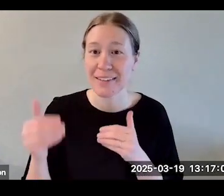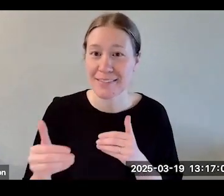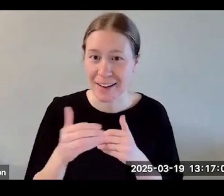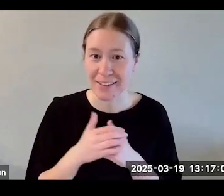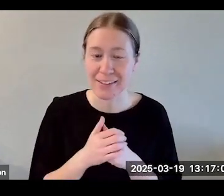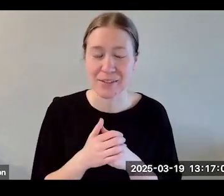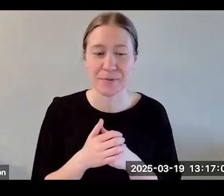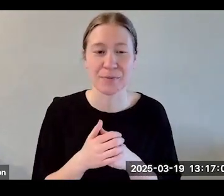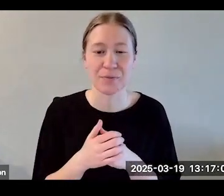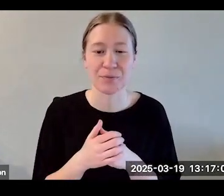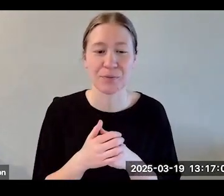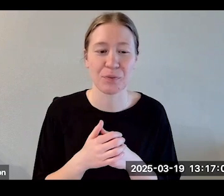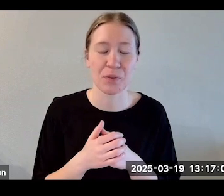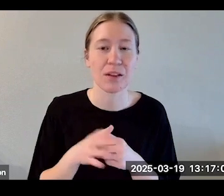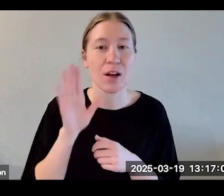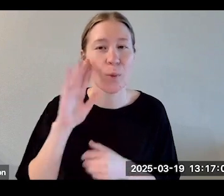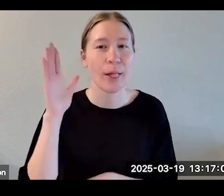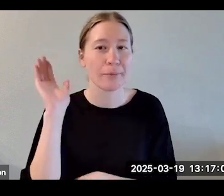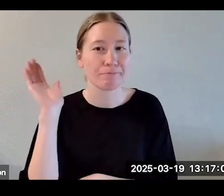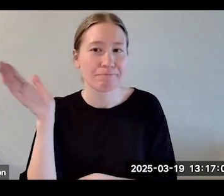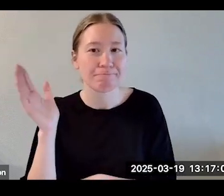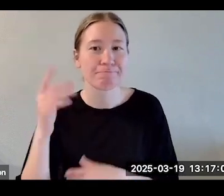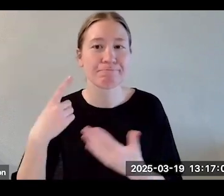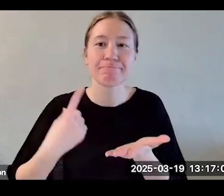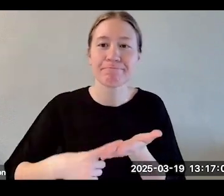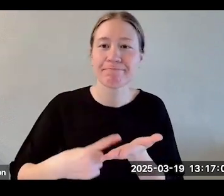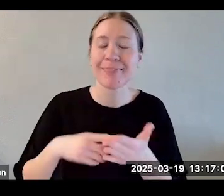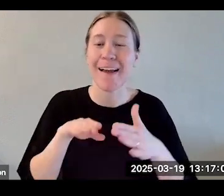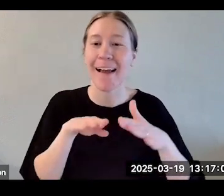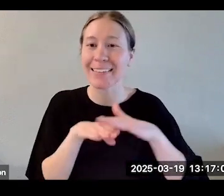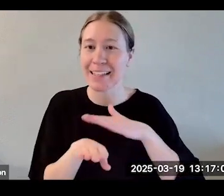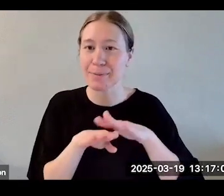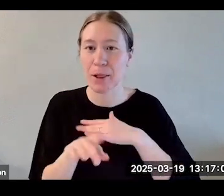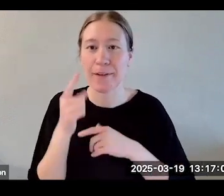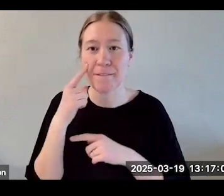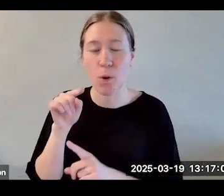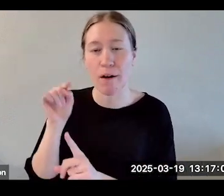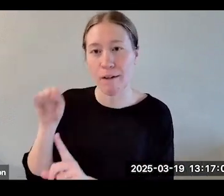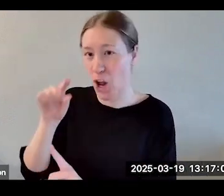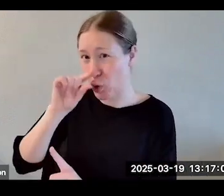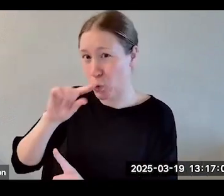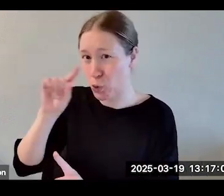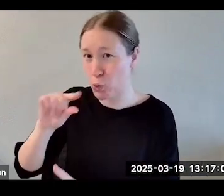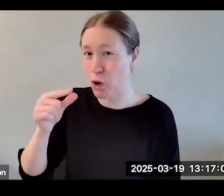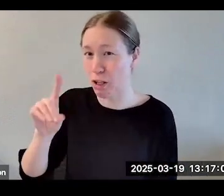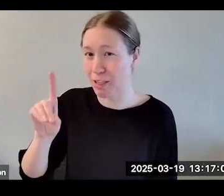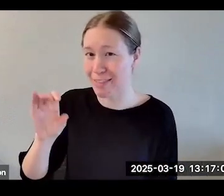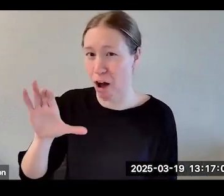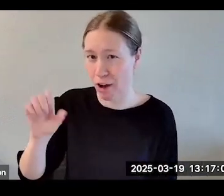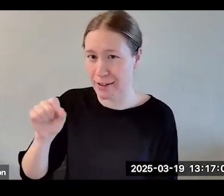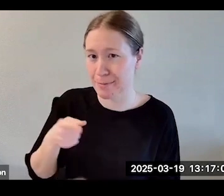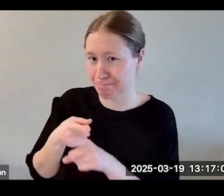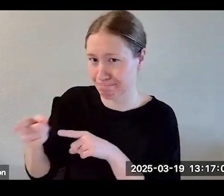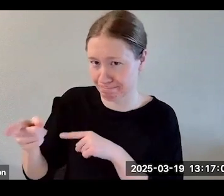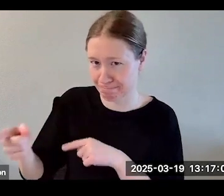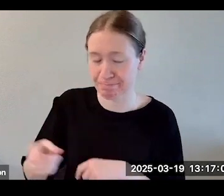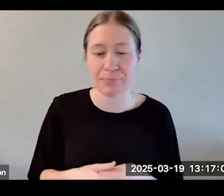is going to be talking about accessibility in Google Docs. And before we run into this section, I do want to mention